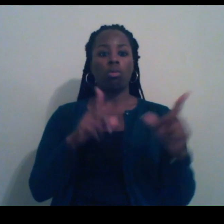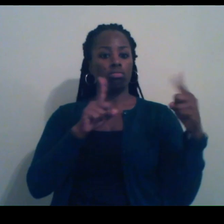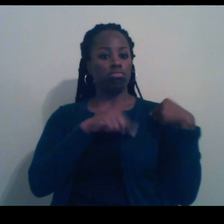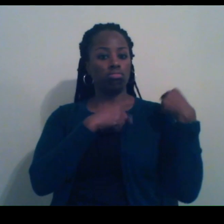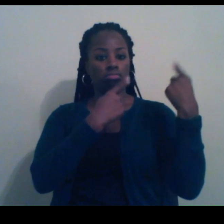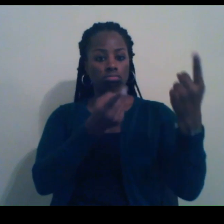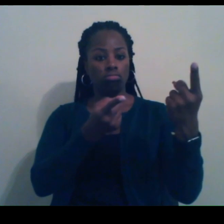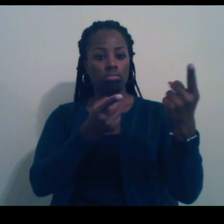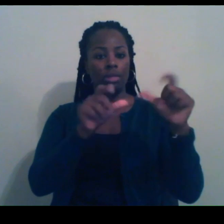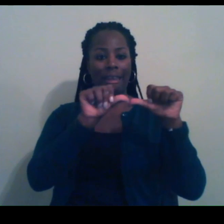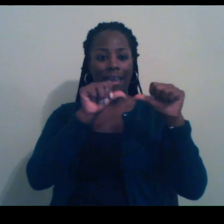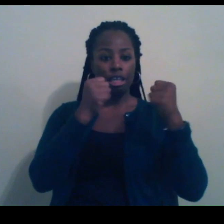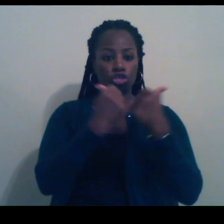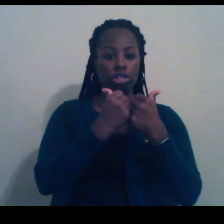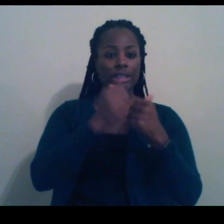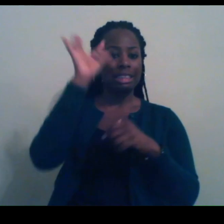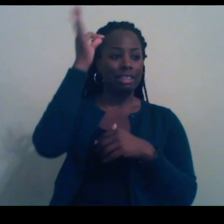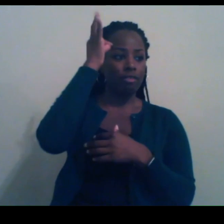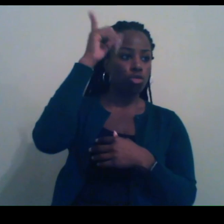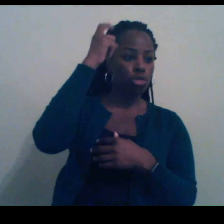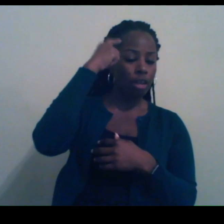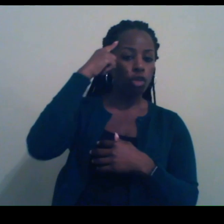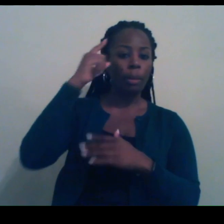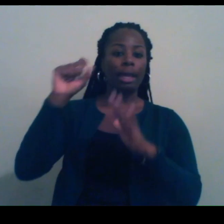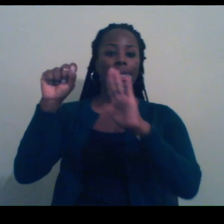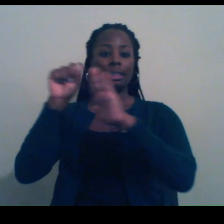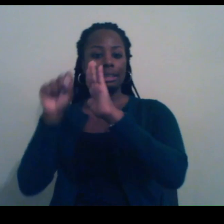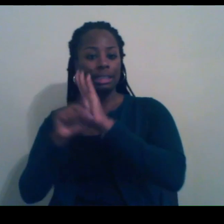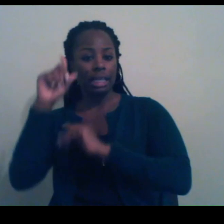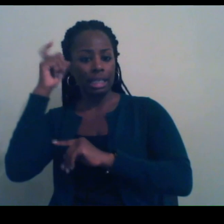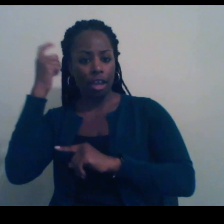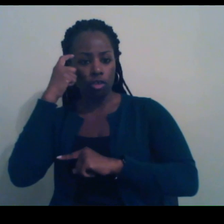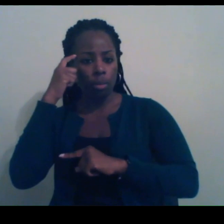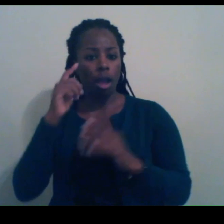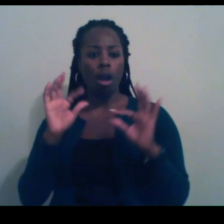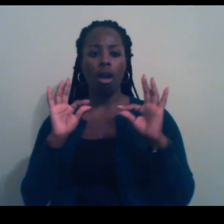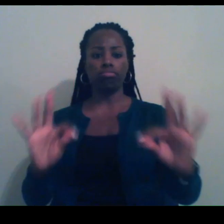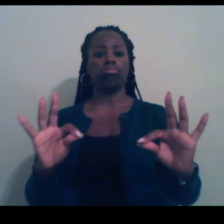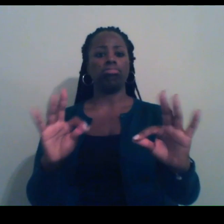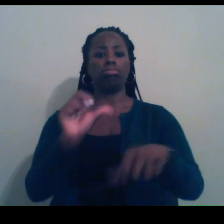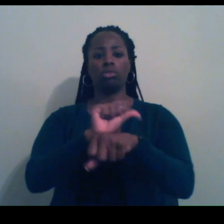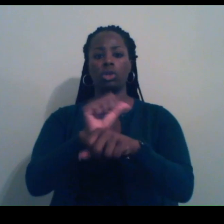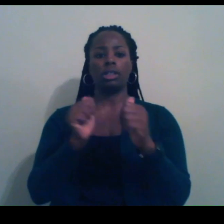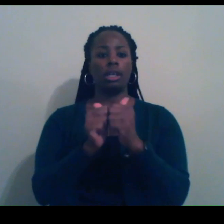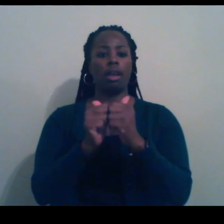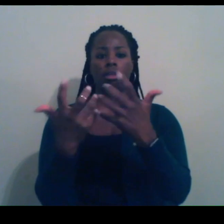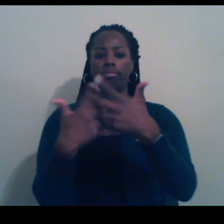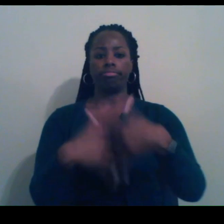agencies of the federal government and states thus far and and we're encouraged